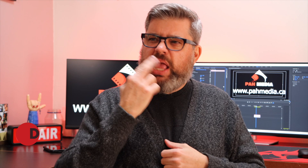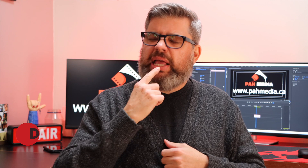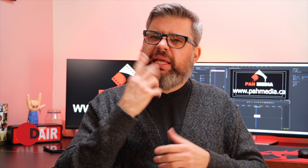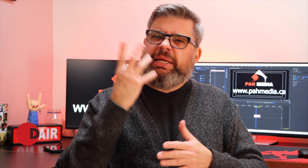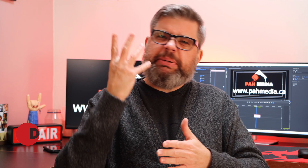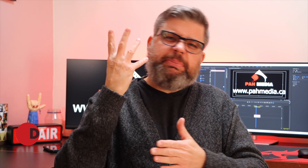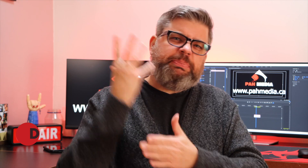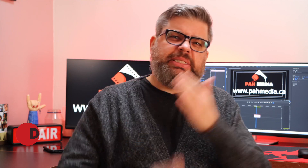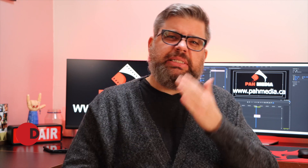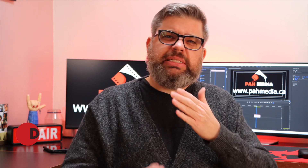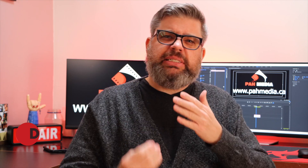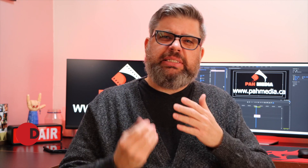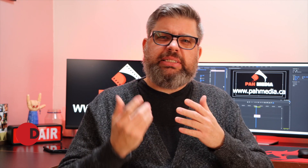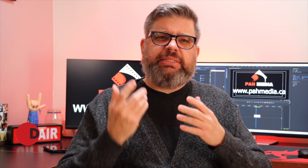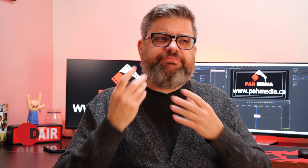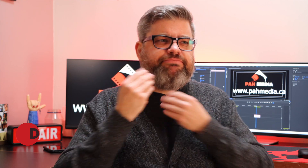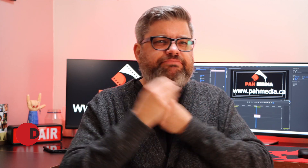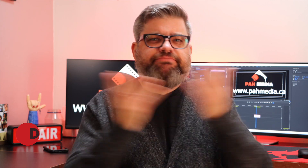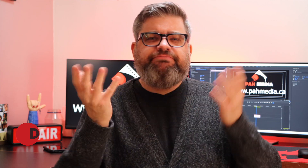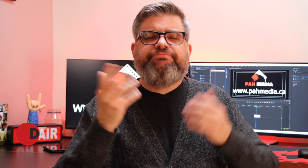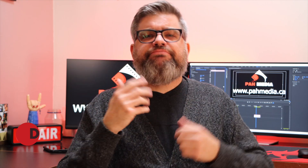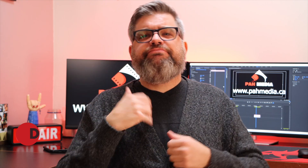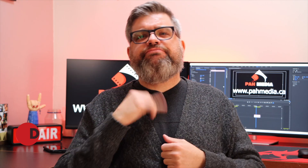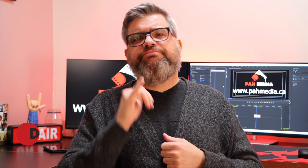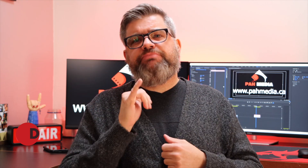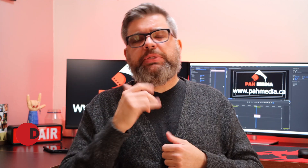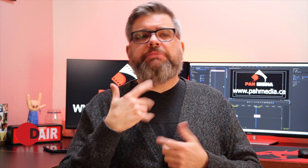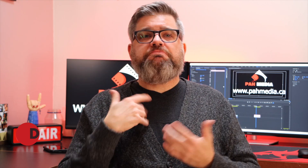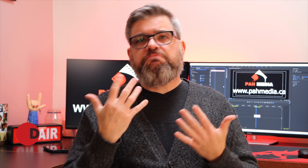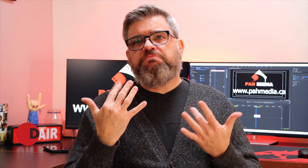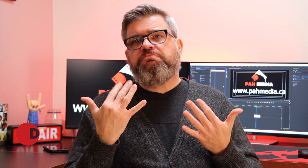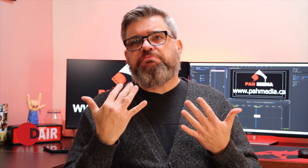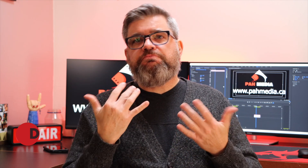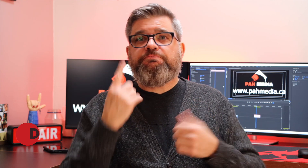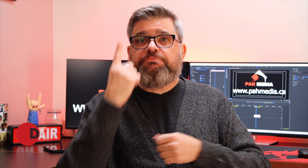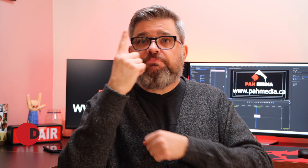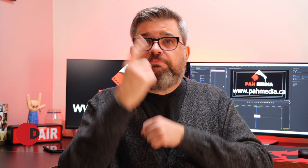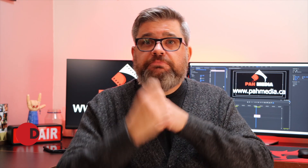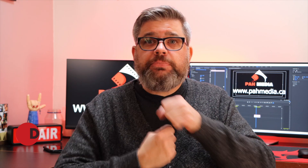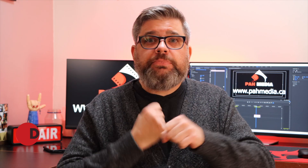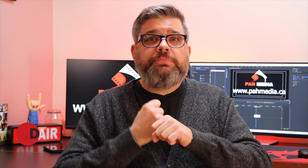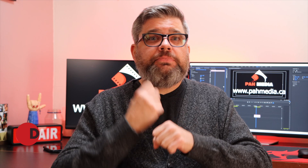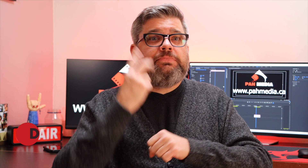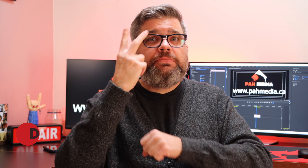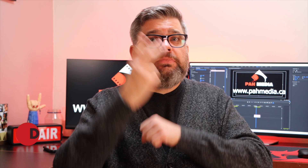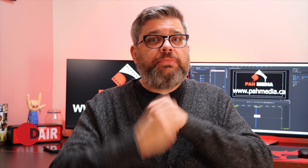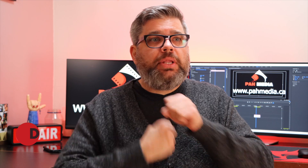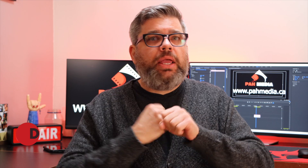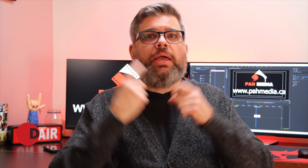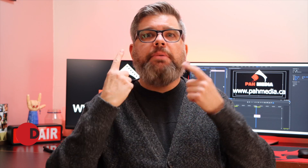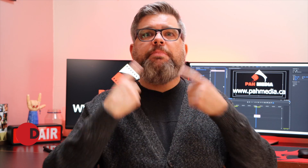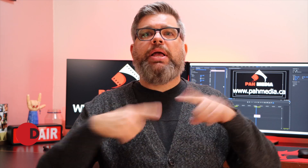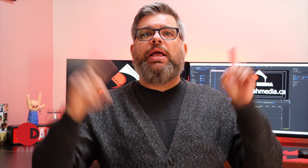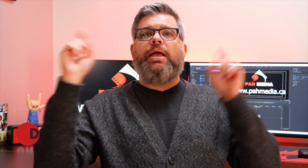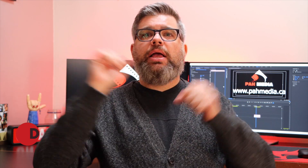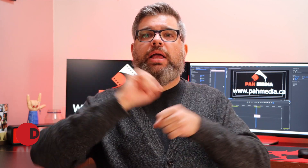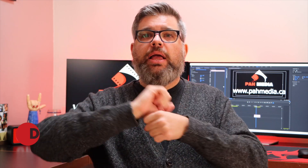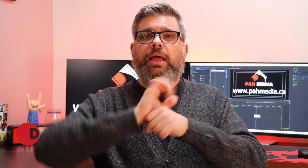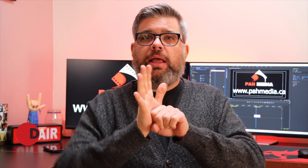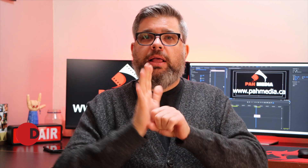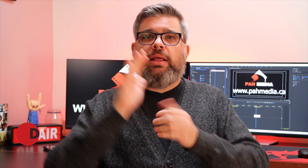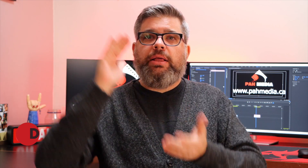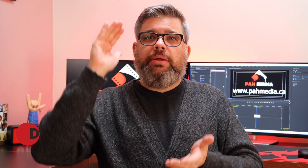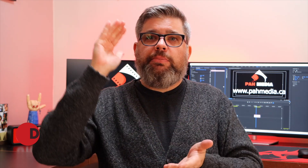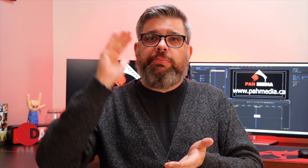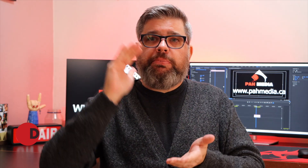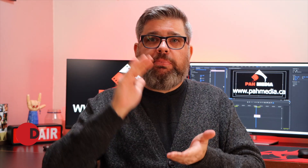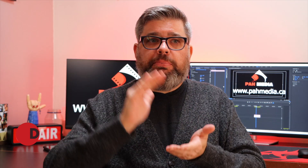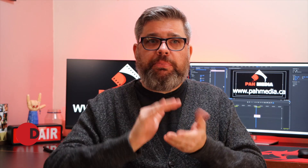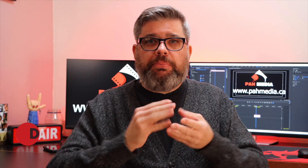has reduced and while I’ve seen more events, I wanted to bring